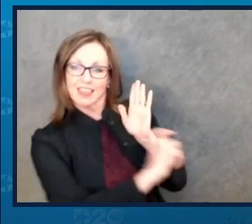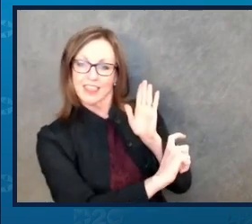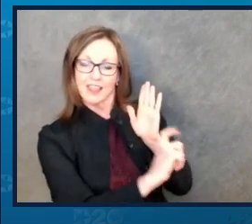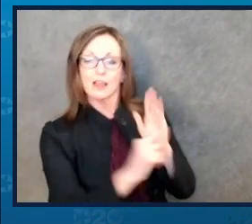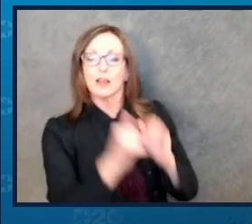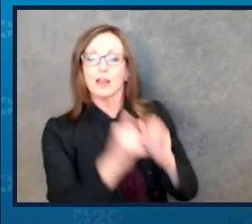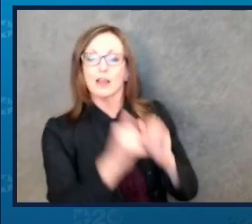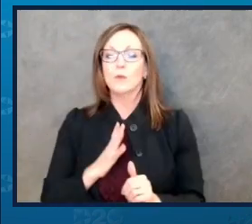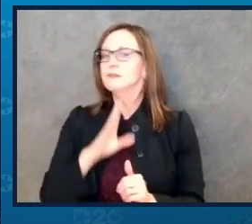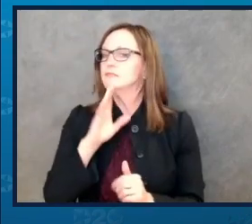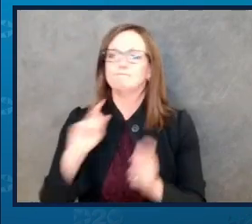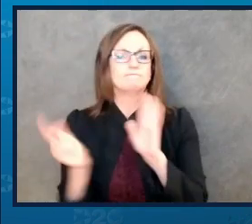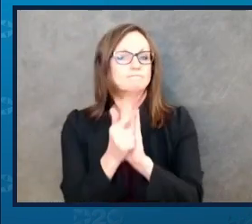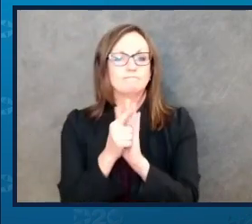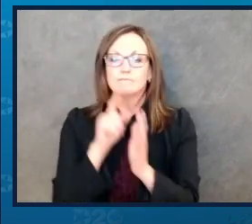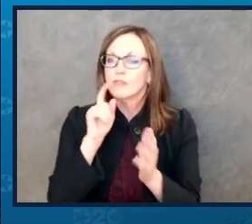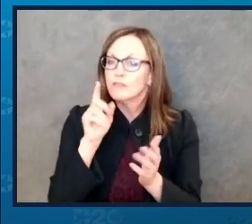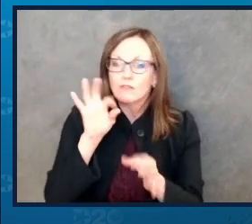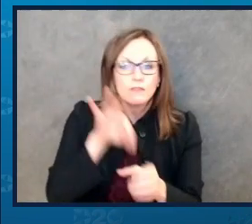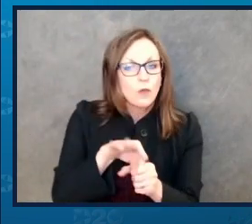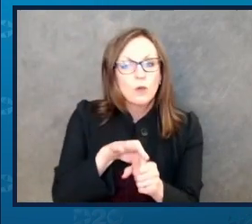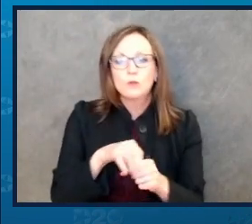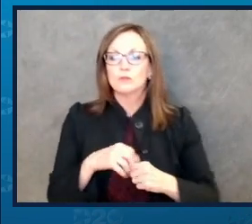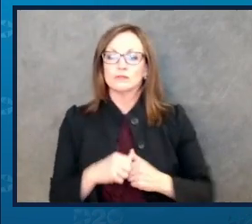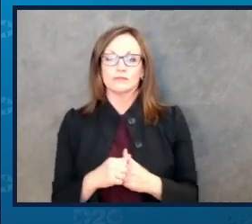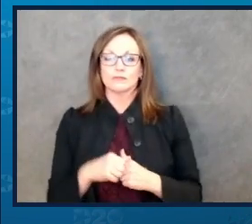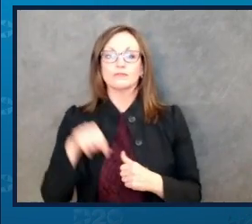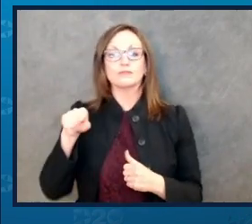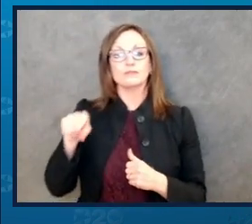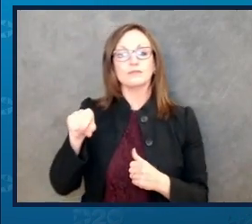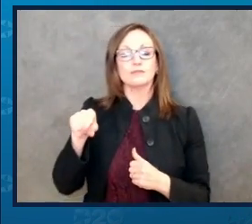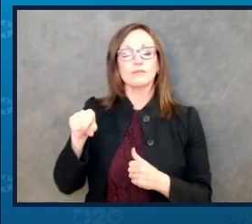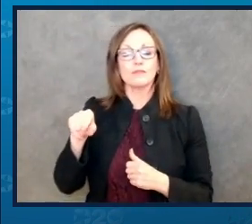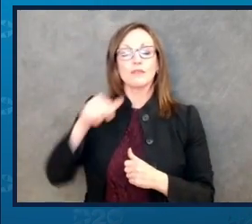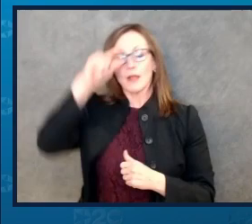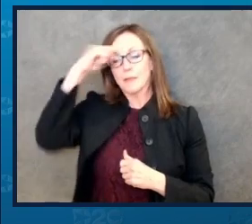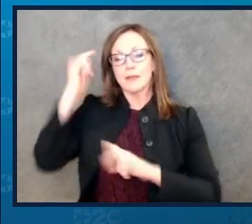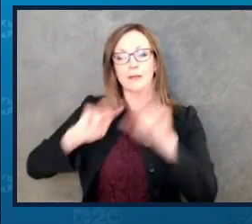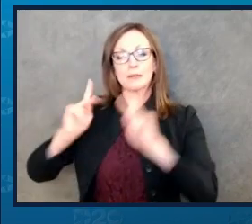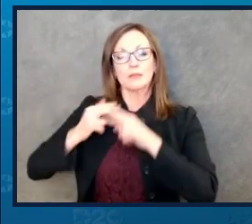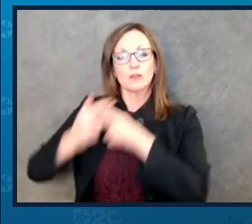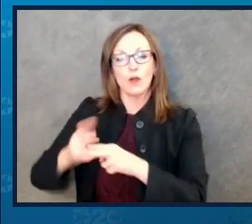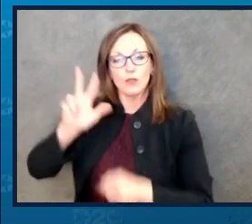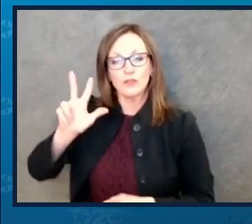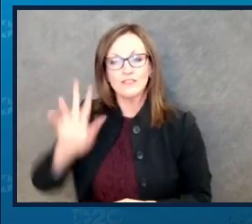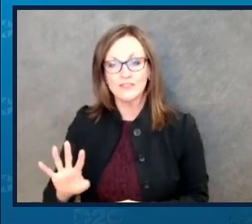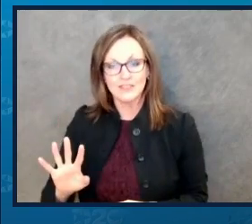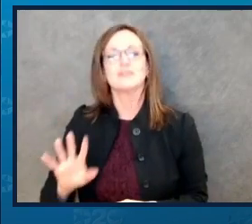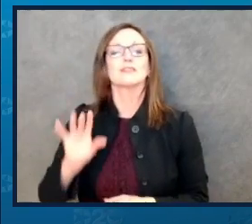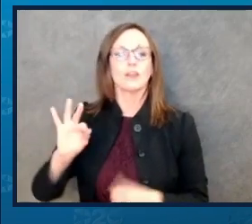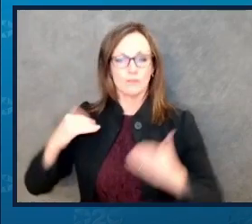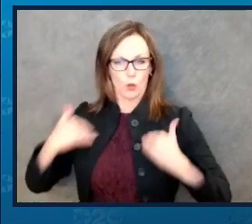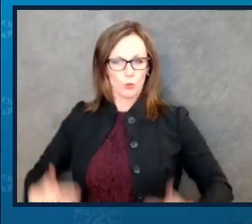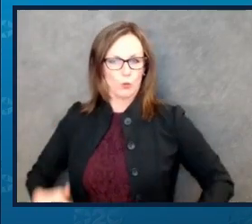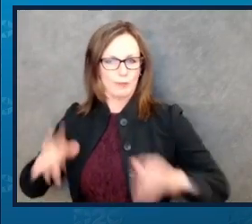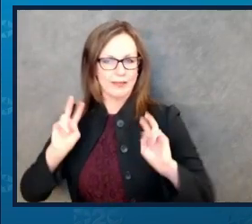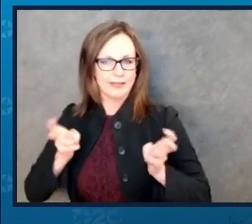BUT THEREIN LIES THE WORK. NO ONE IS PERFECT.